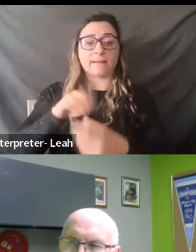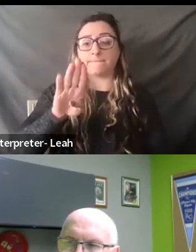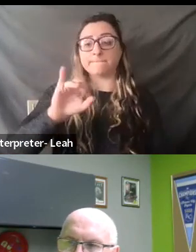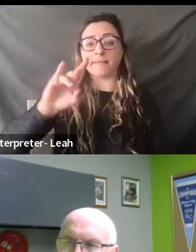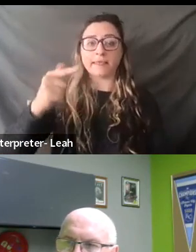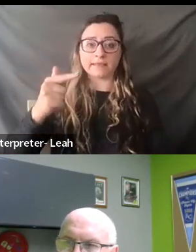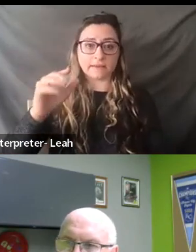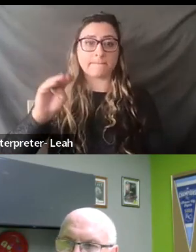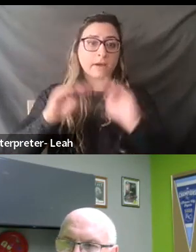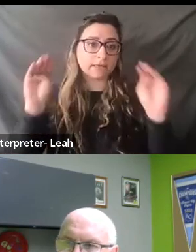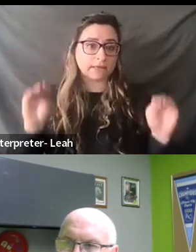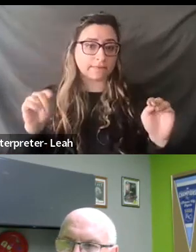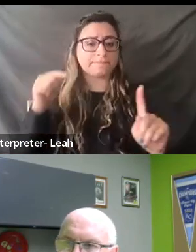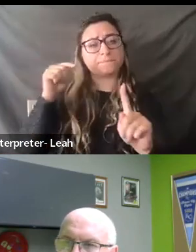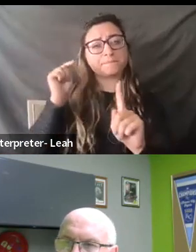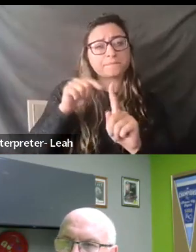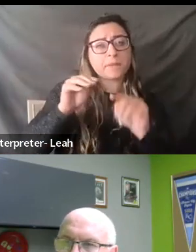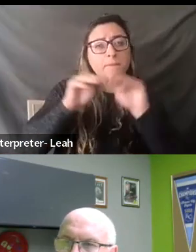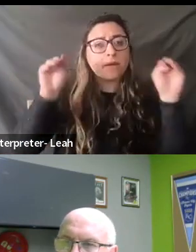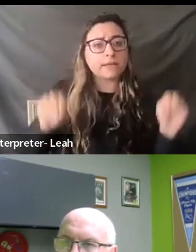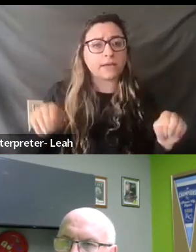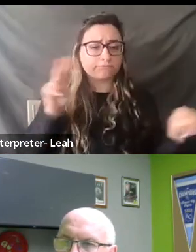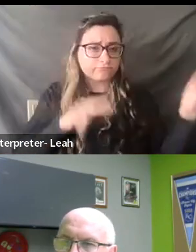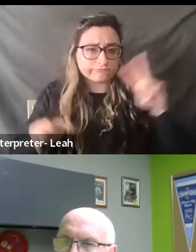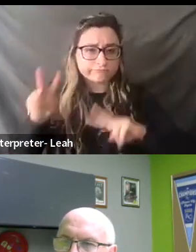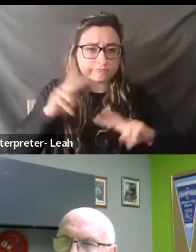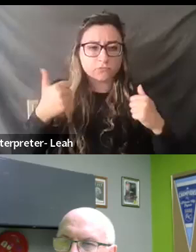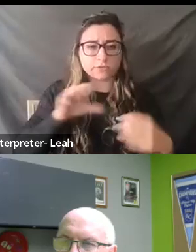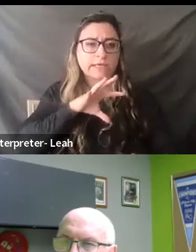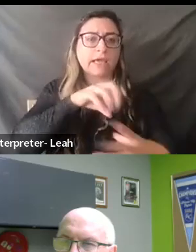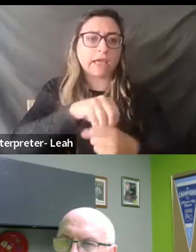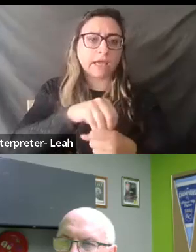Some centers on the Flathead reservation territory.